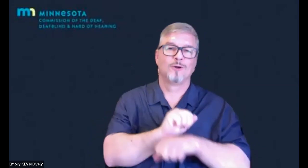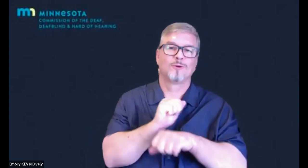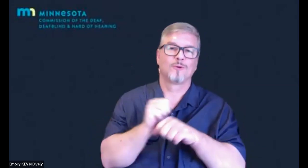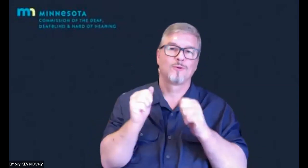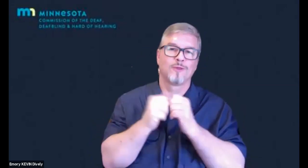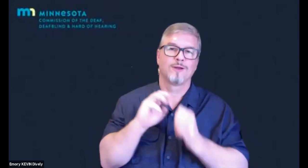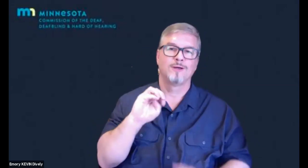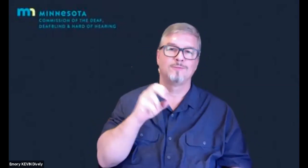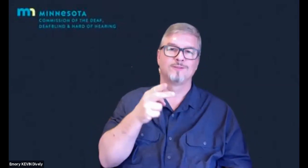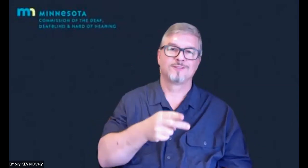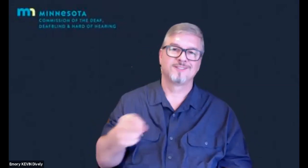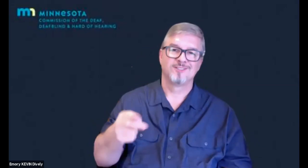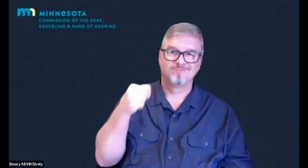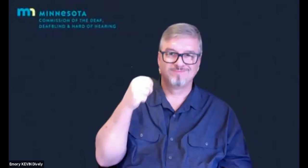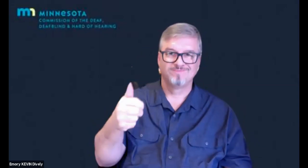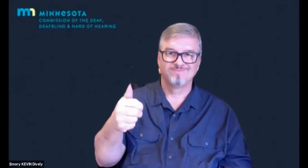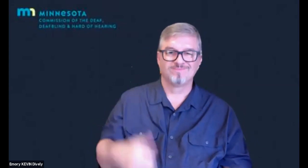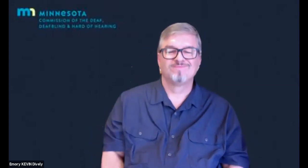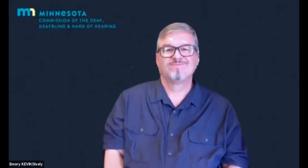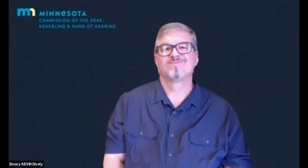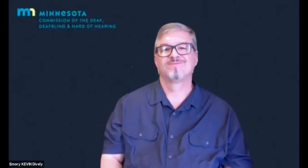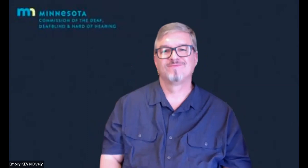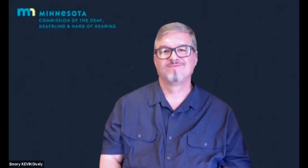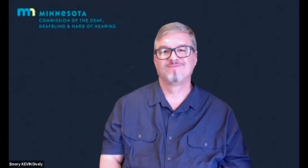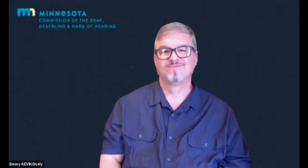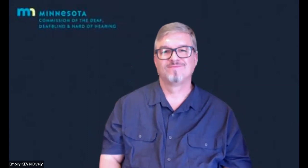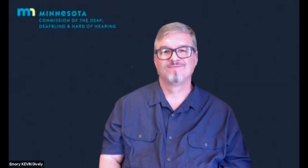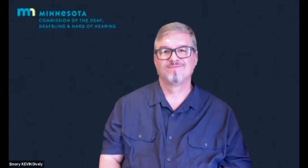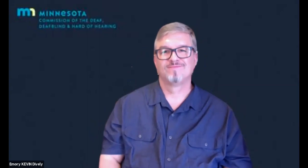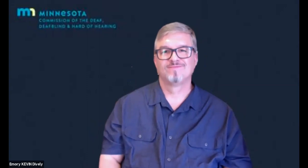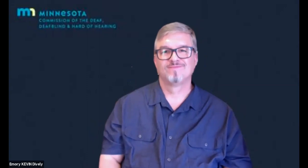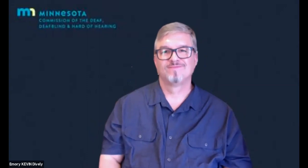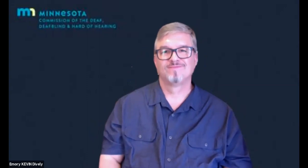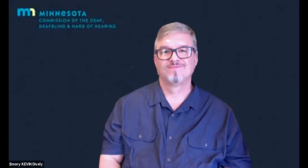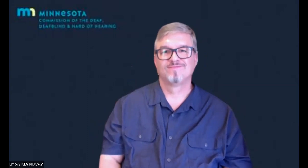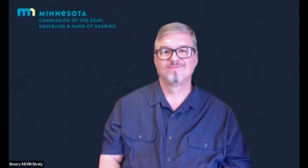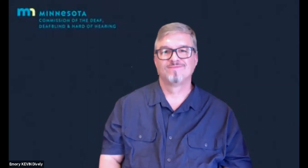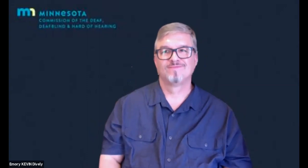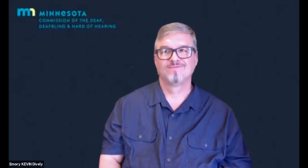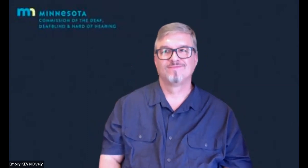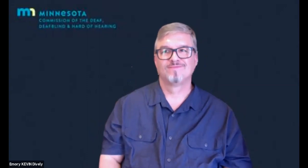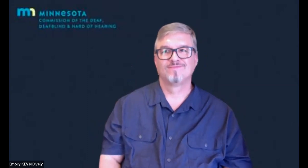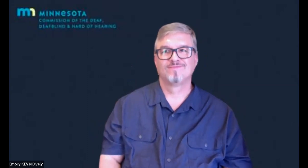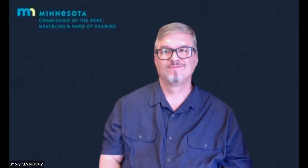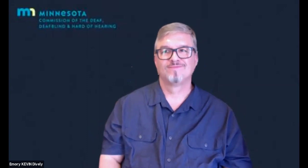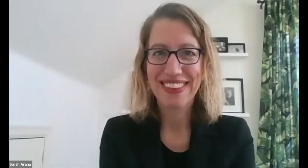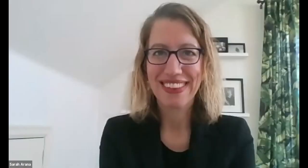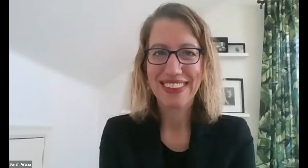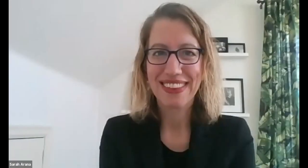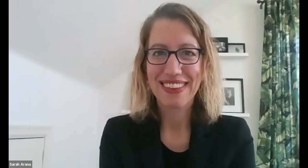name is Emory Kevin Dively. This is my sign name. And I work with